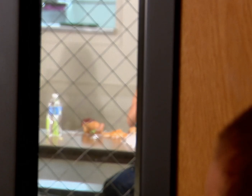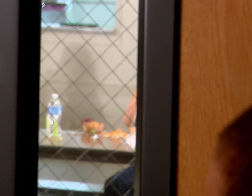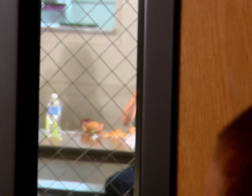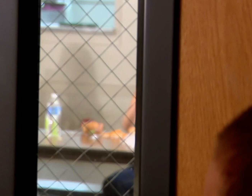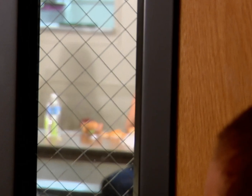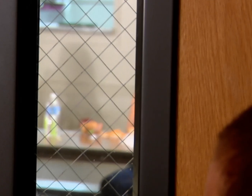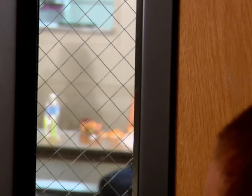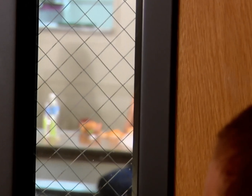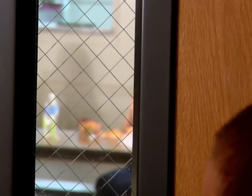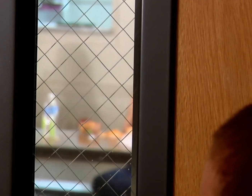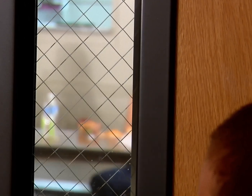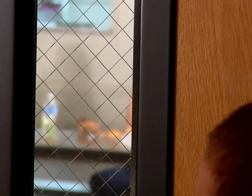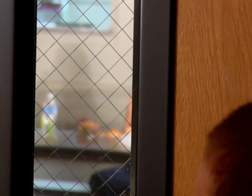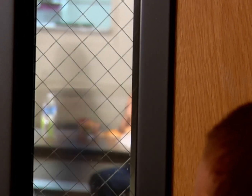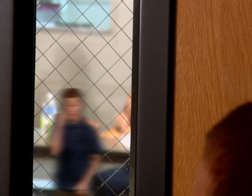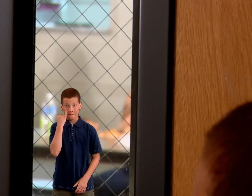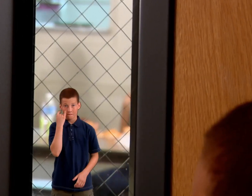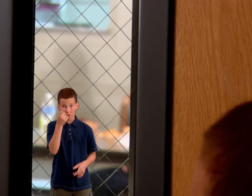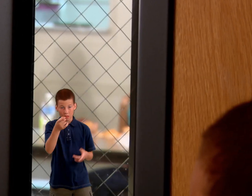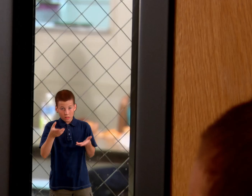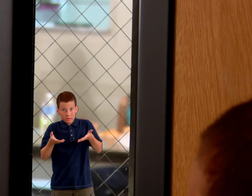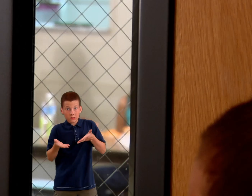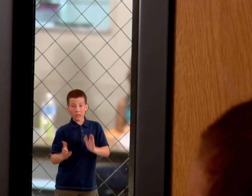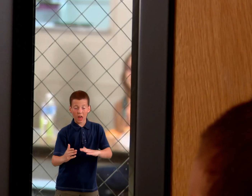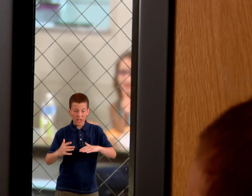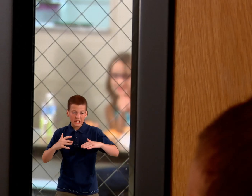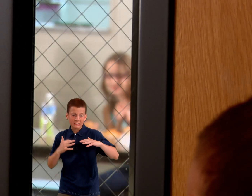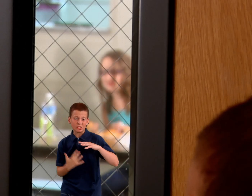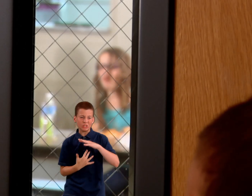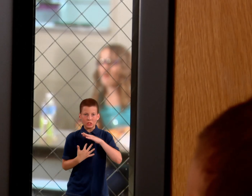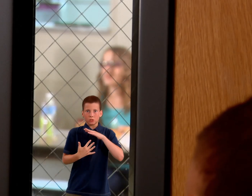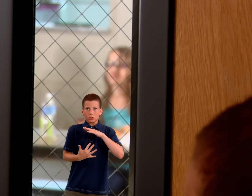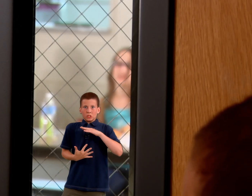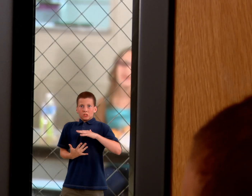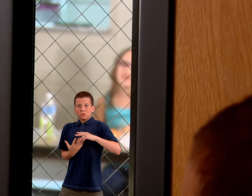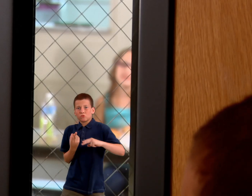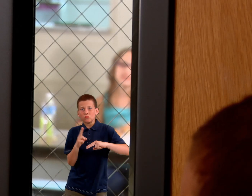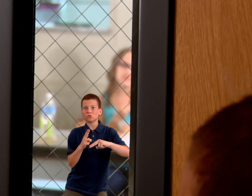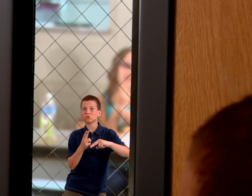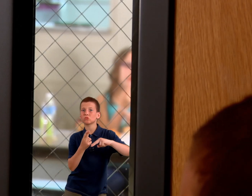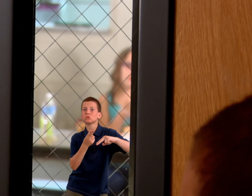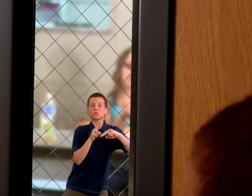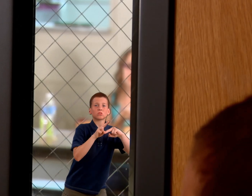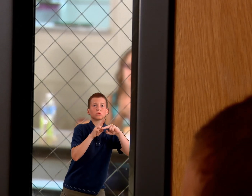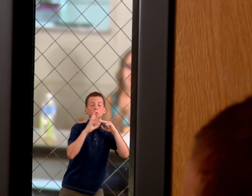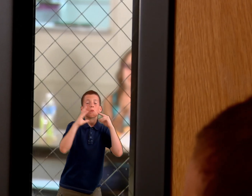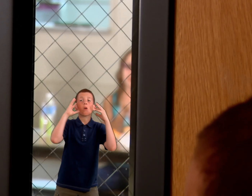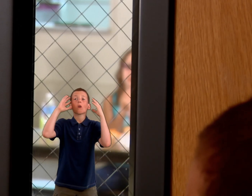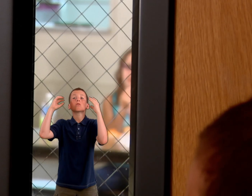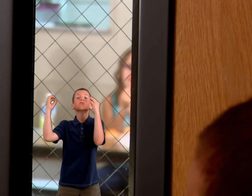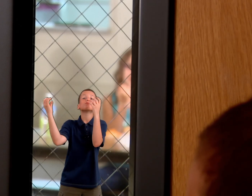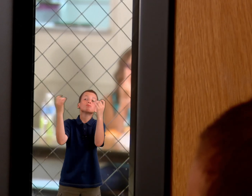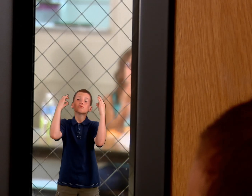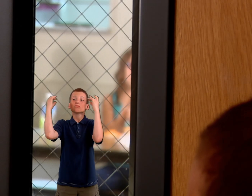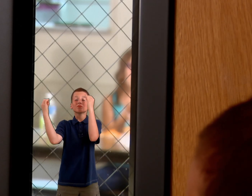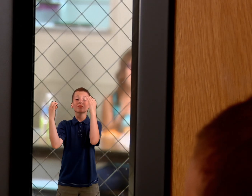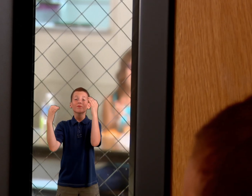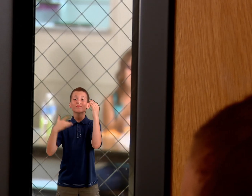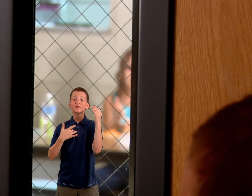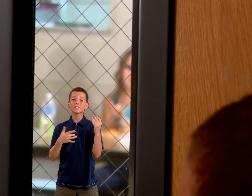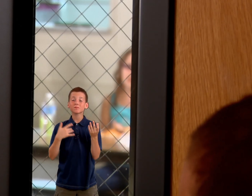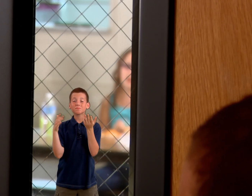IF YOU LET HURT FEELINGS BUILD UP IN YOUR MIND,